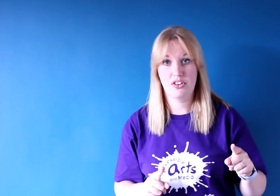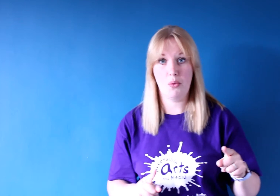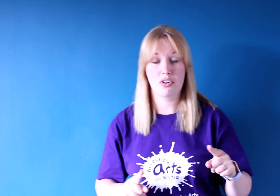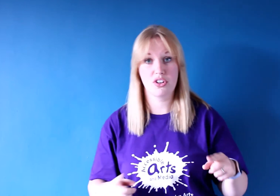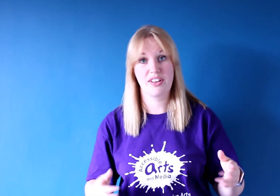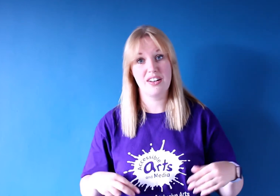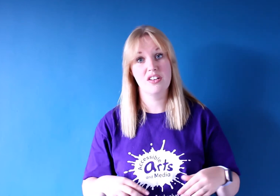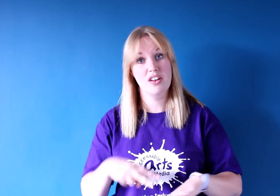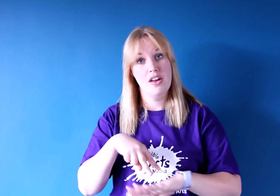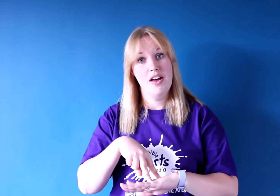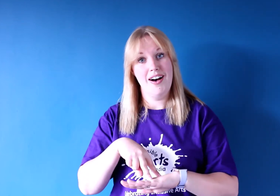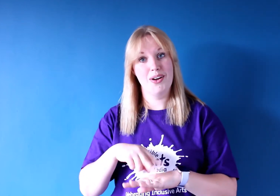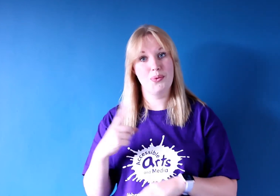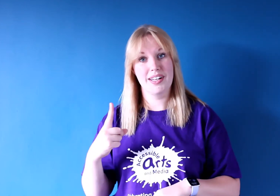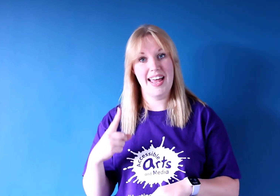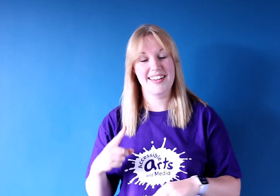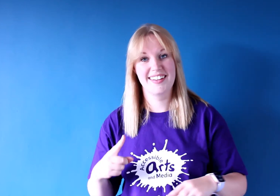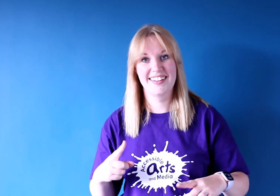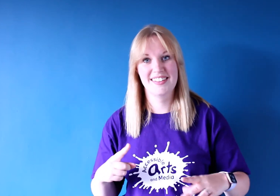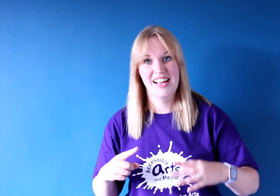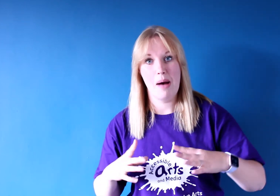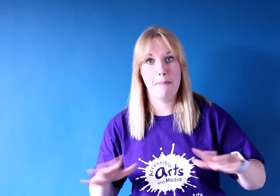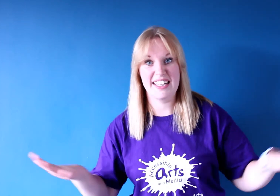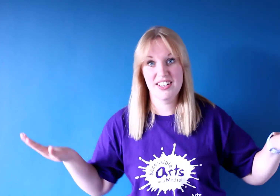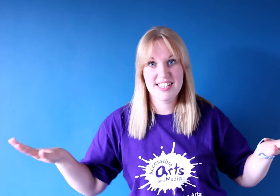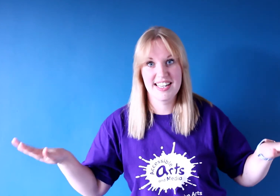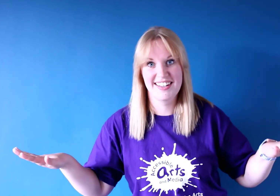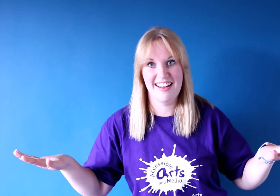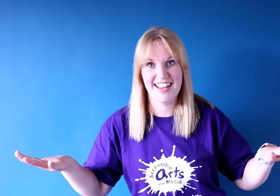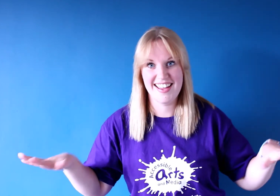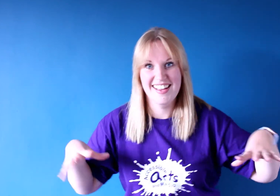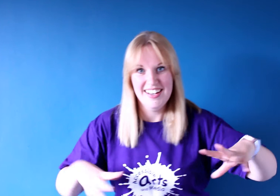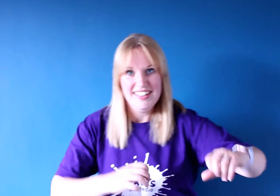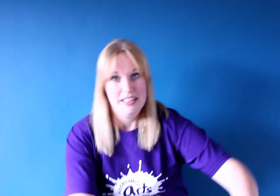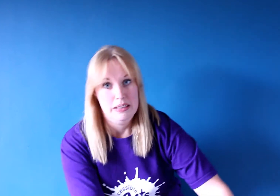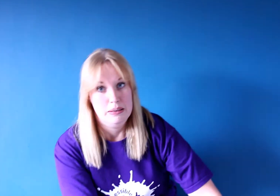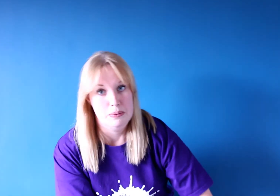So we’ve got to stand on one leg and balance, ready?